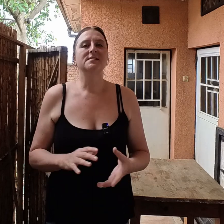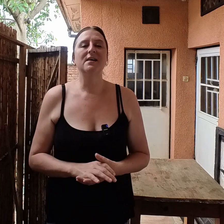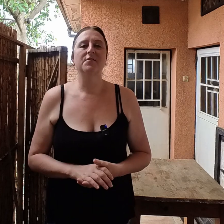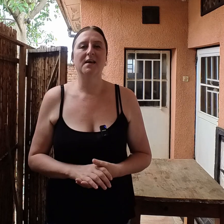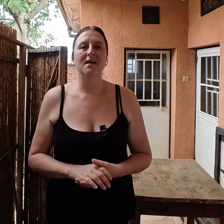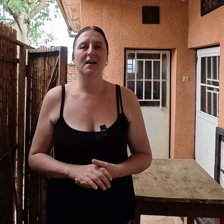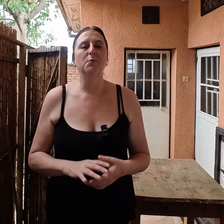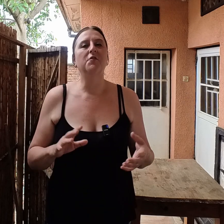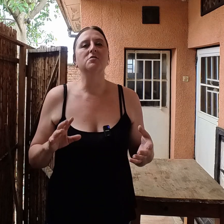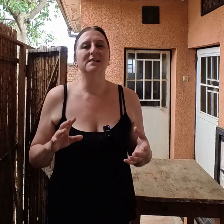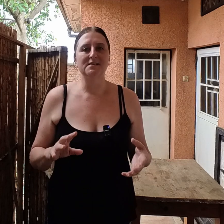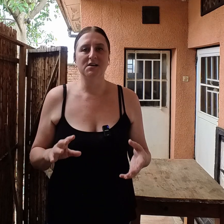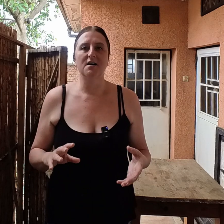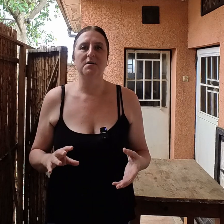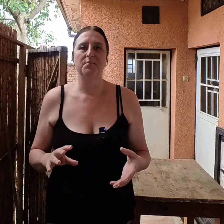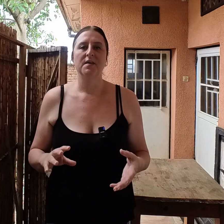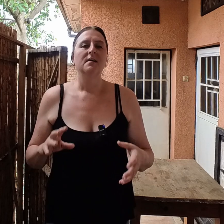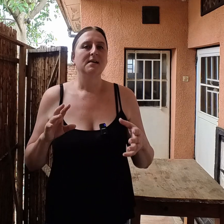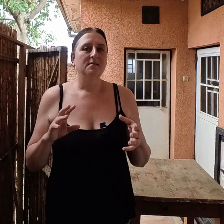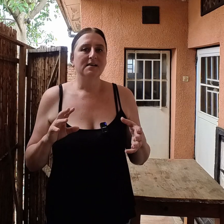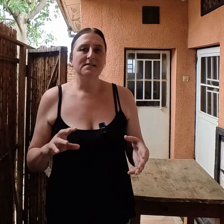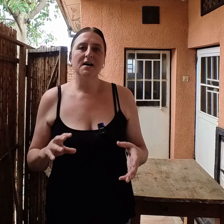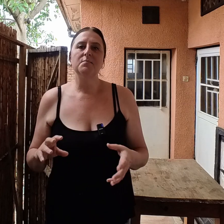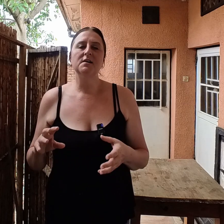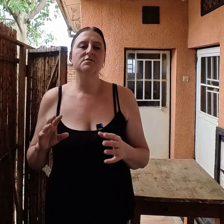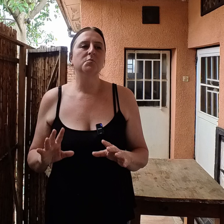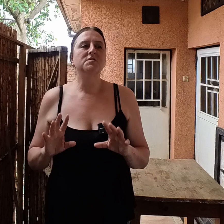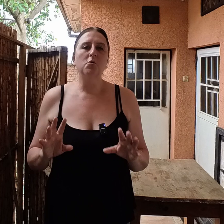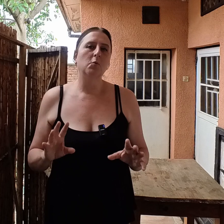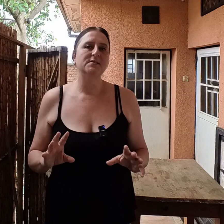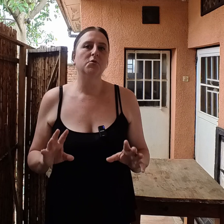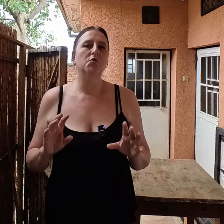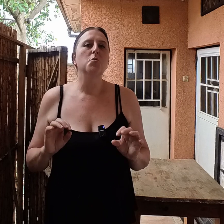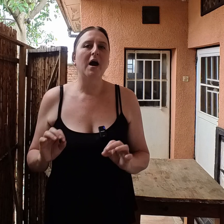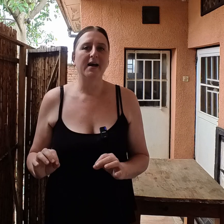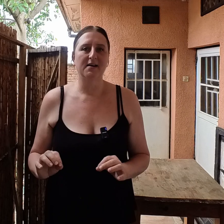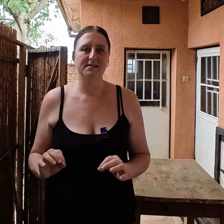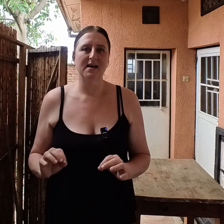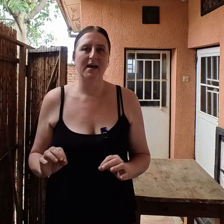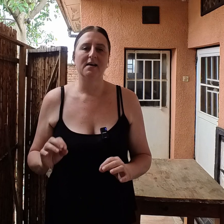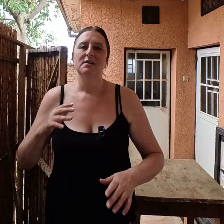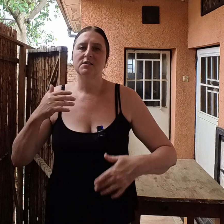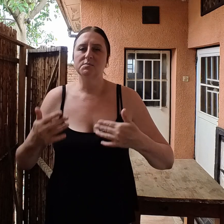Just south of Kigali, we've got Gitarama. Now, Gitarama is almost always called Muhanga today. So, it's